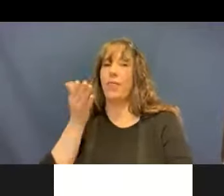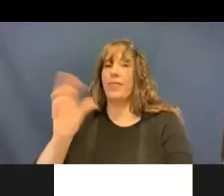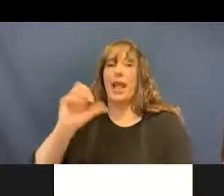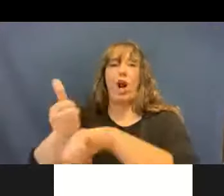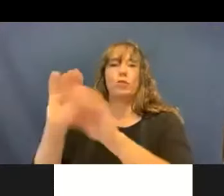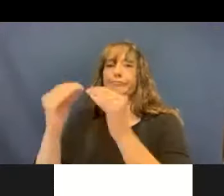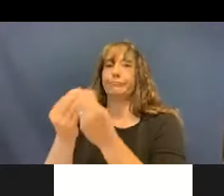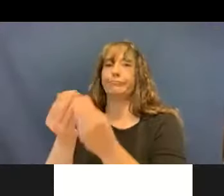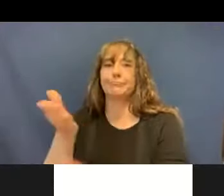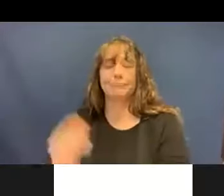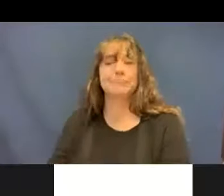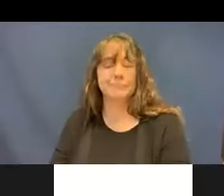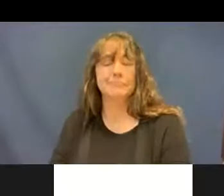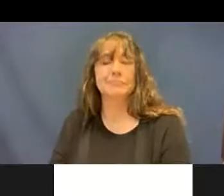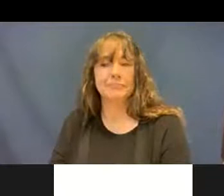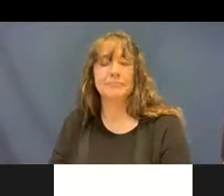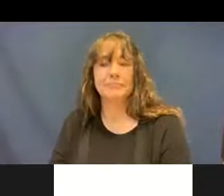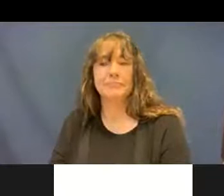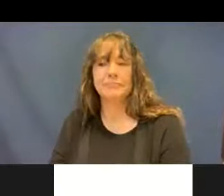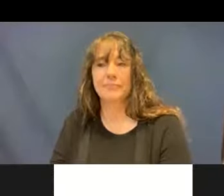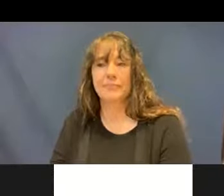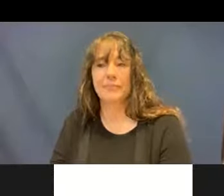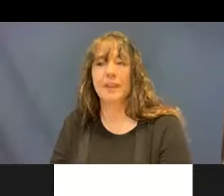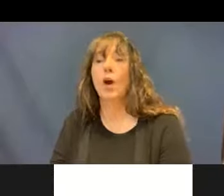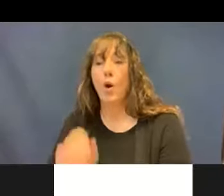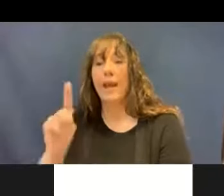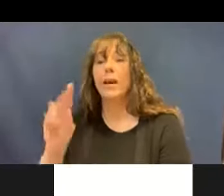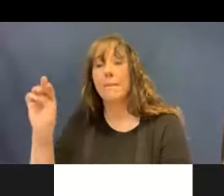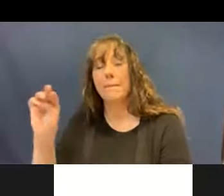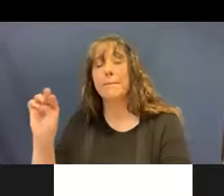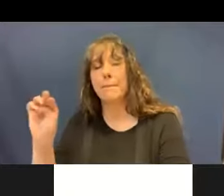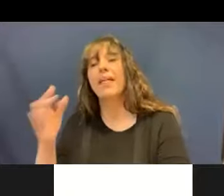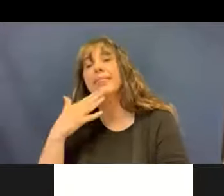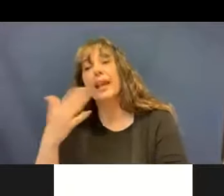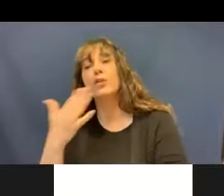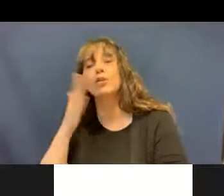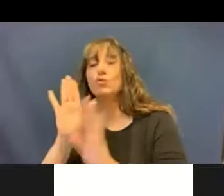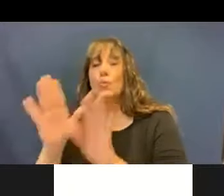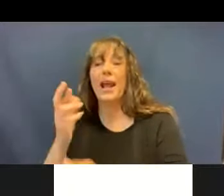Awesome. Thank you. And it's a great resource for others who are struggling